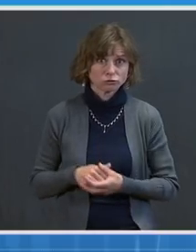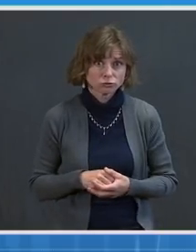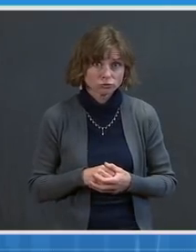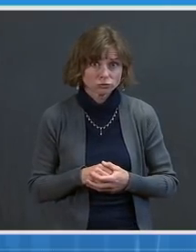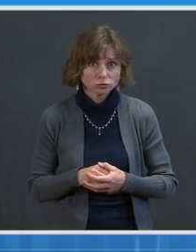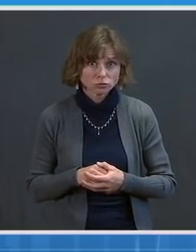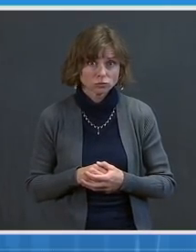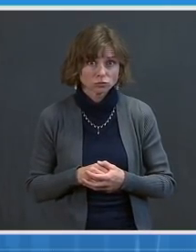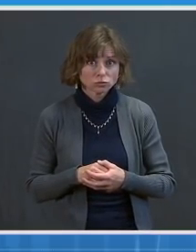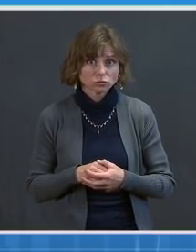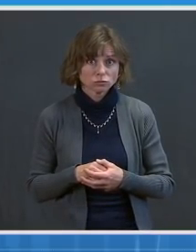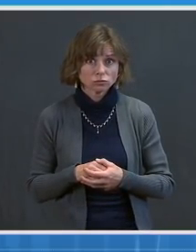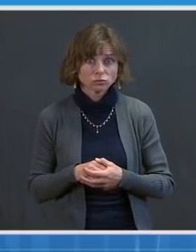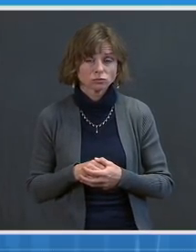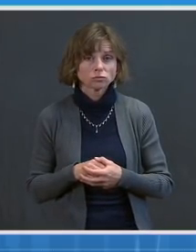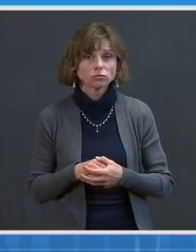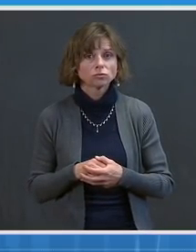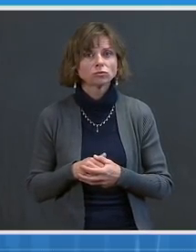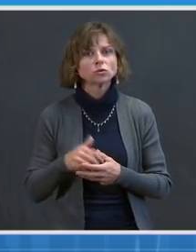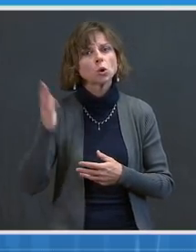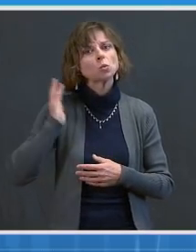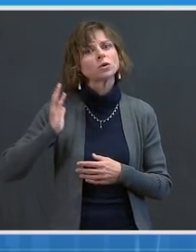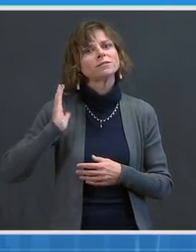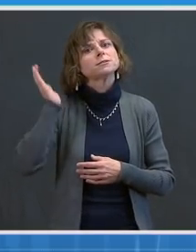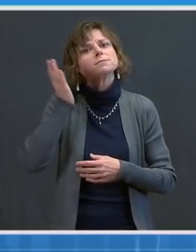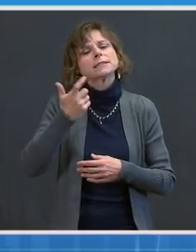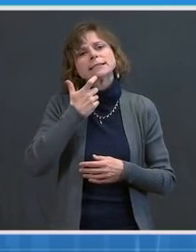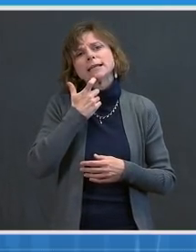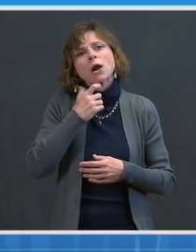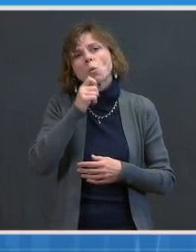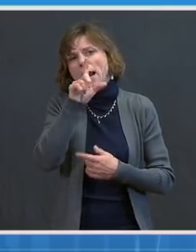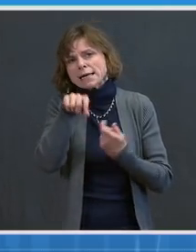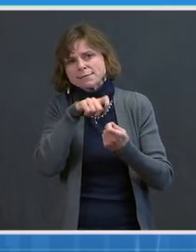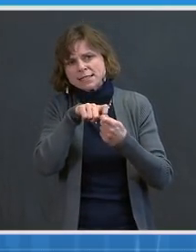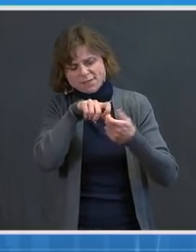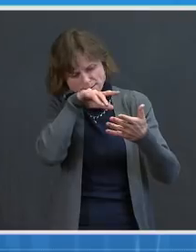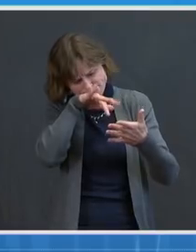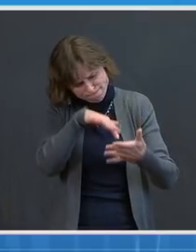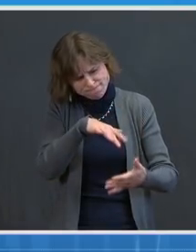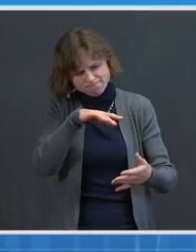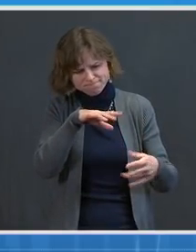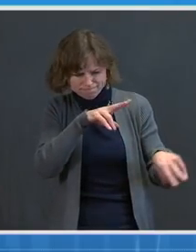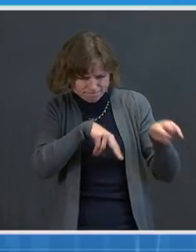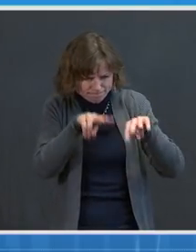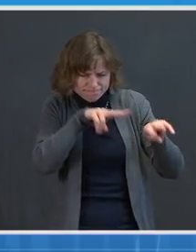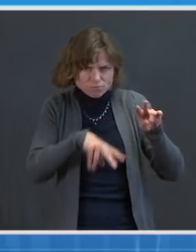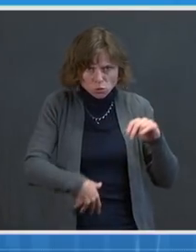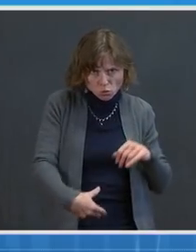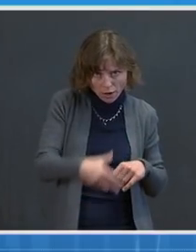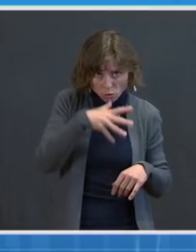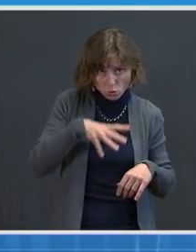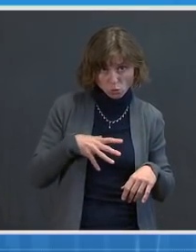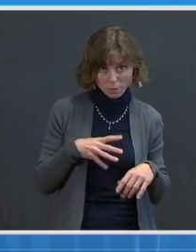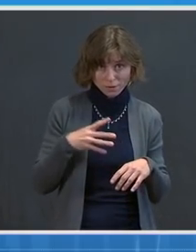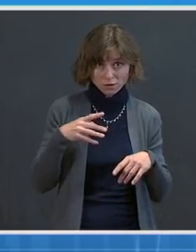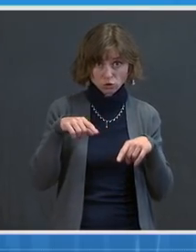Although they were not specifically looking at pregnant women in the studies which led up to the EUA,